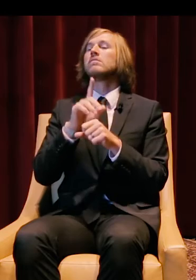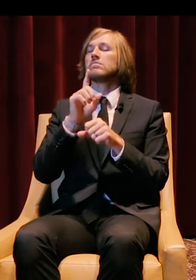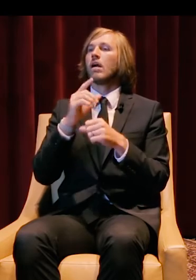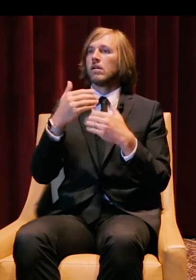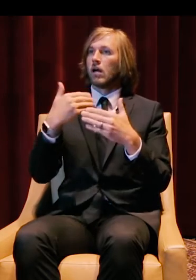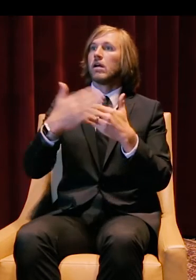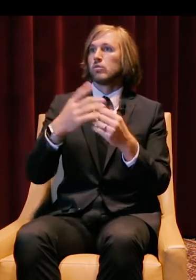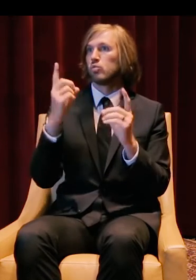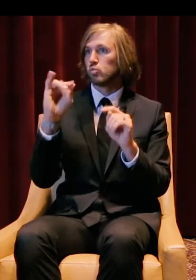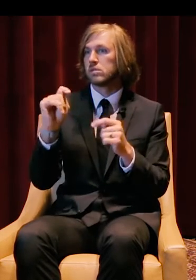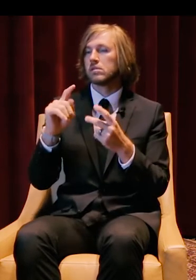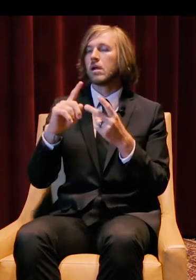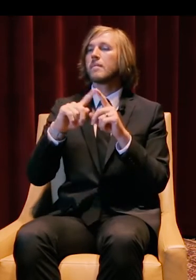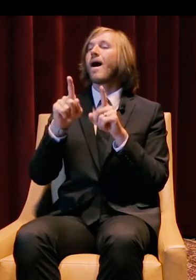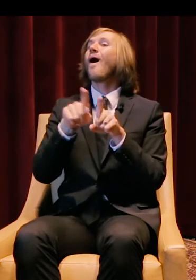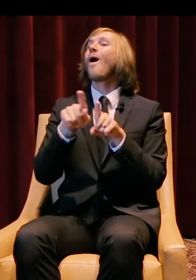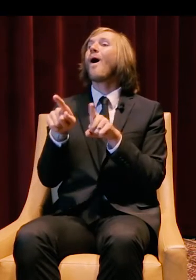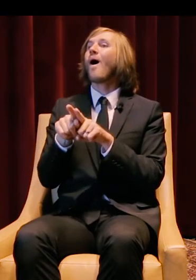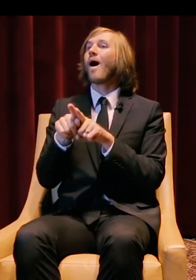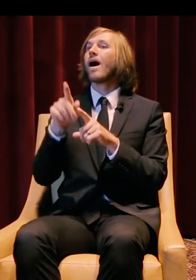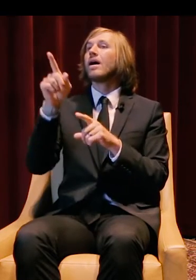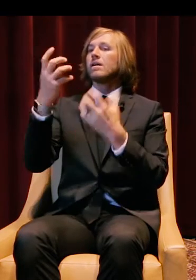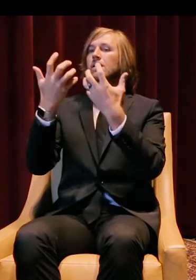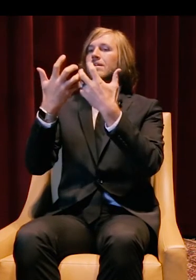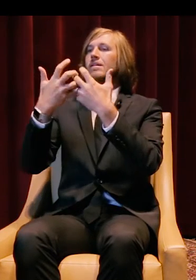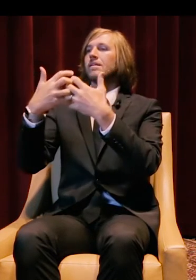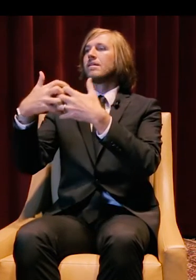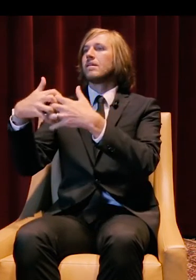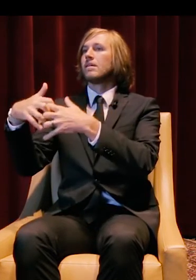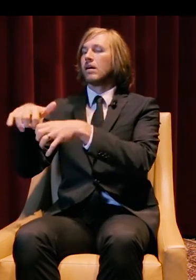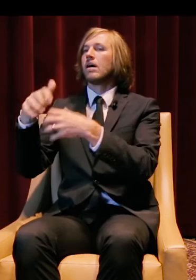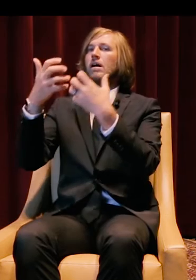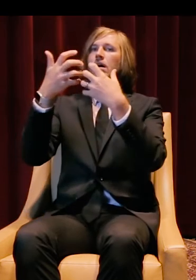it's about also making all the cogs in the wheel fit together, to having your,